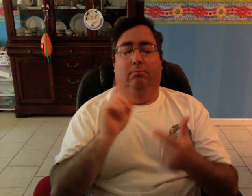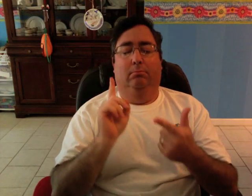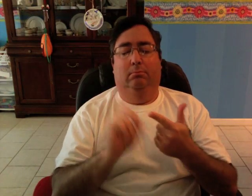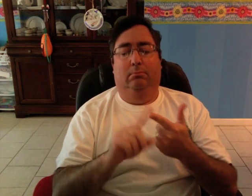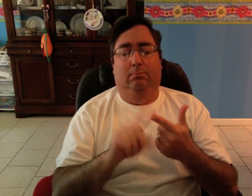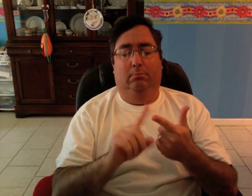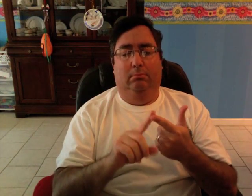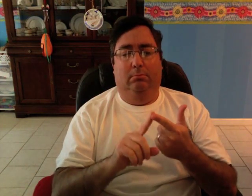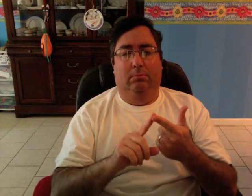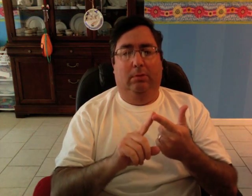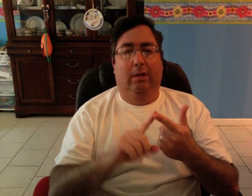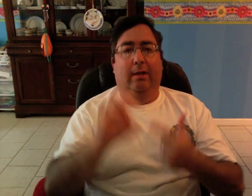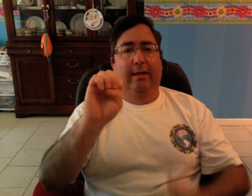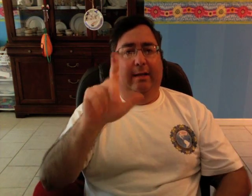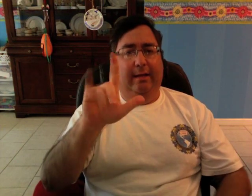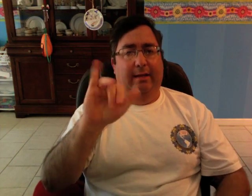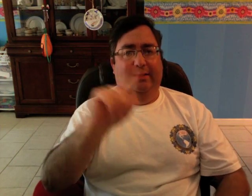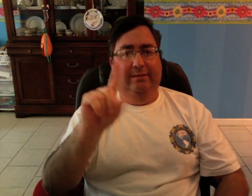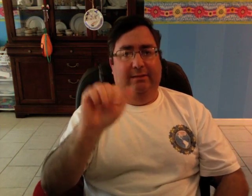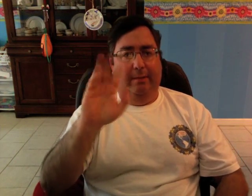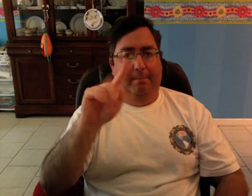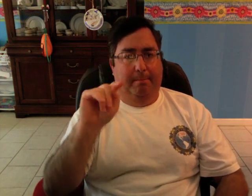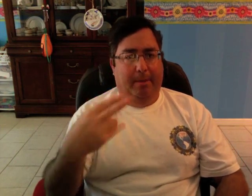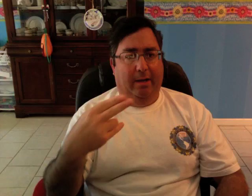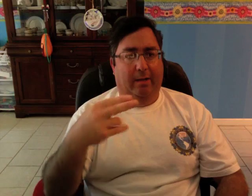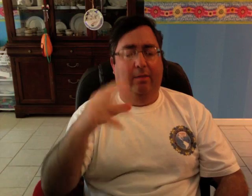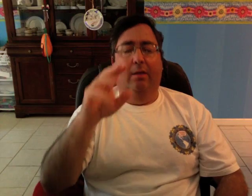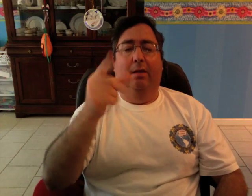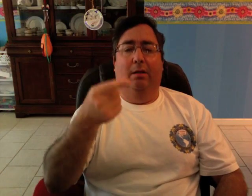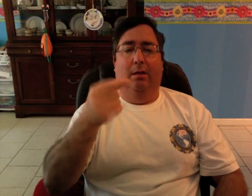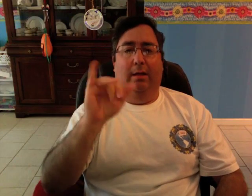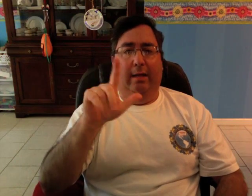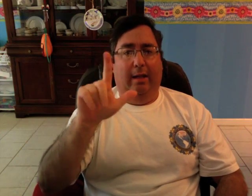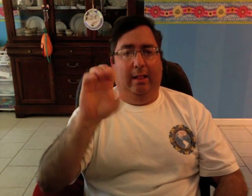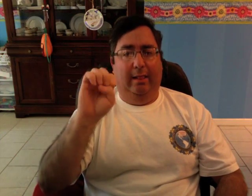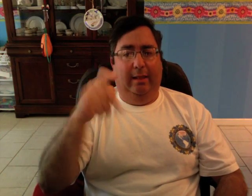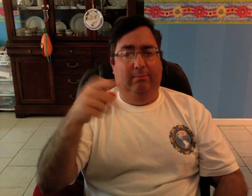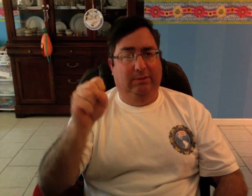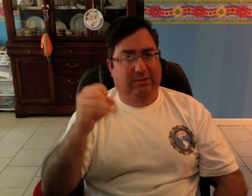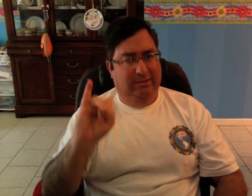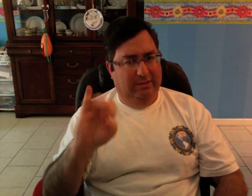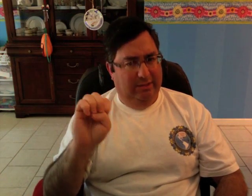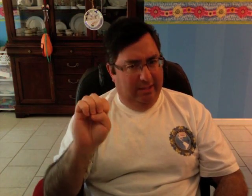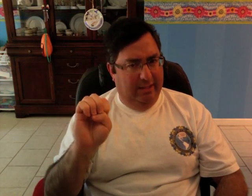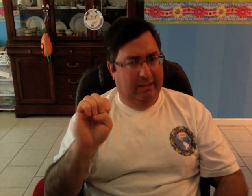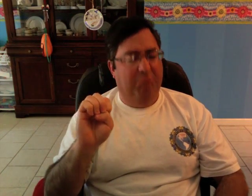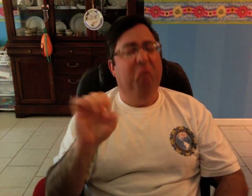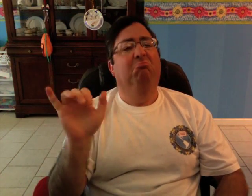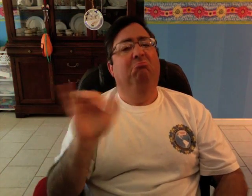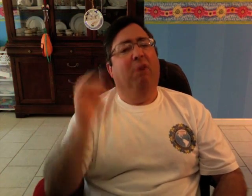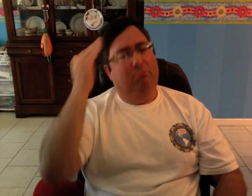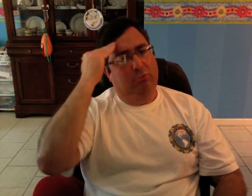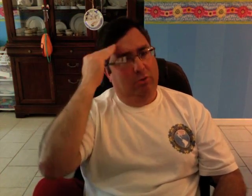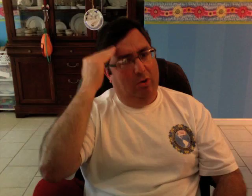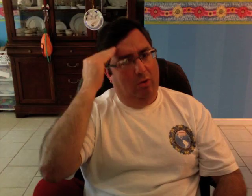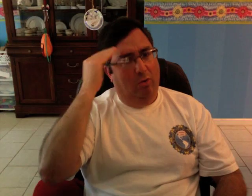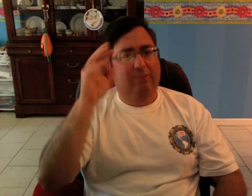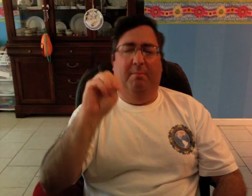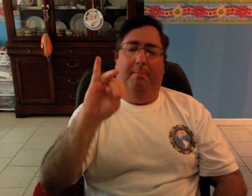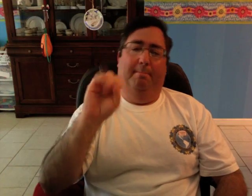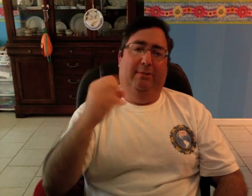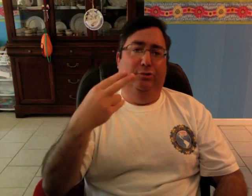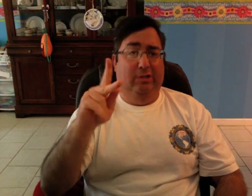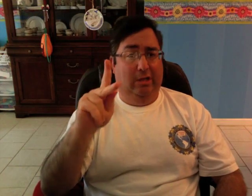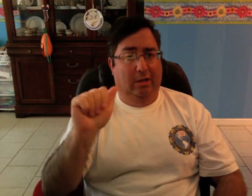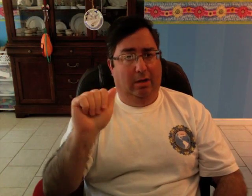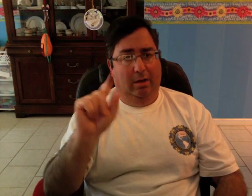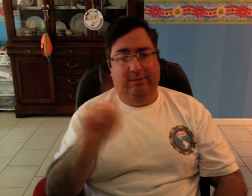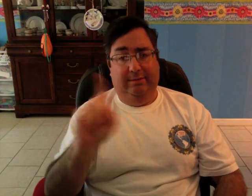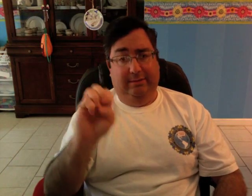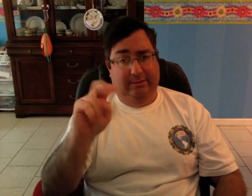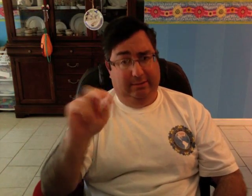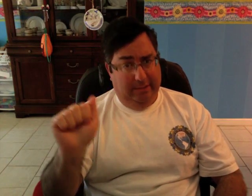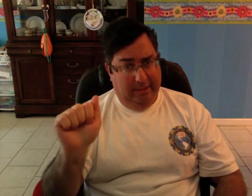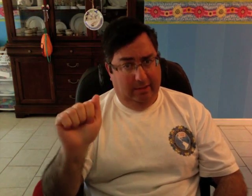Elizabeth Gillepsie, AKA "Mishkazena",